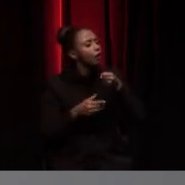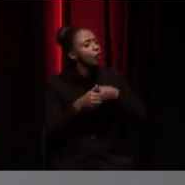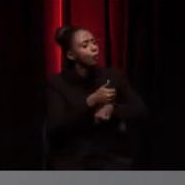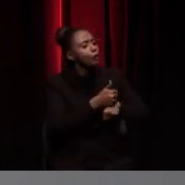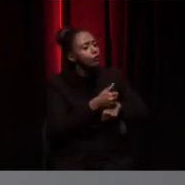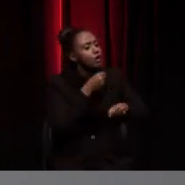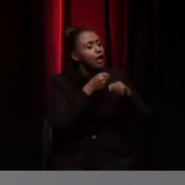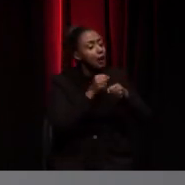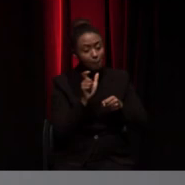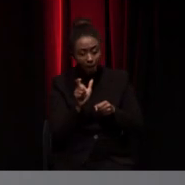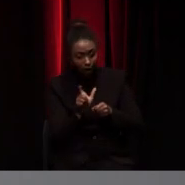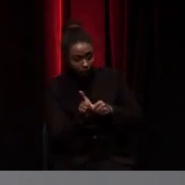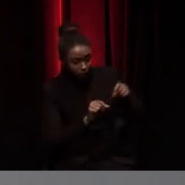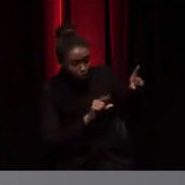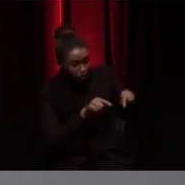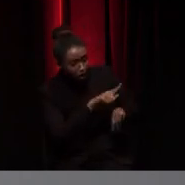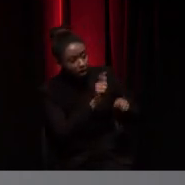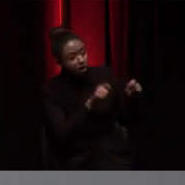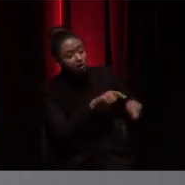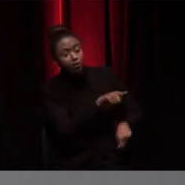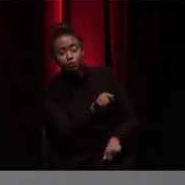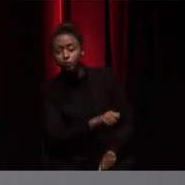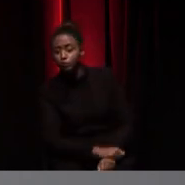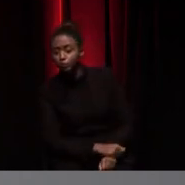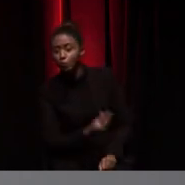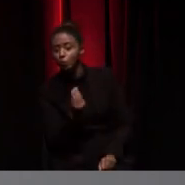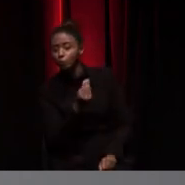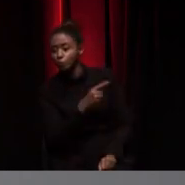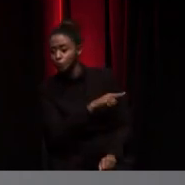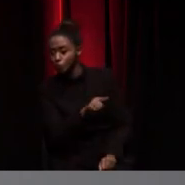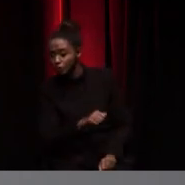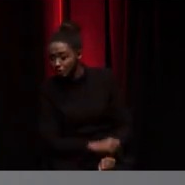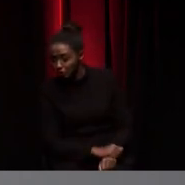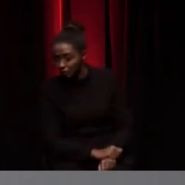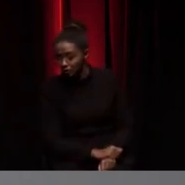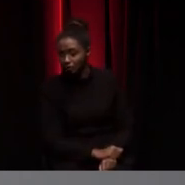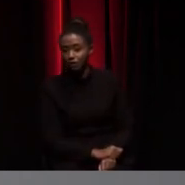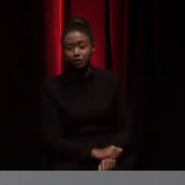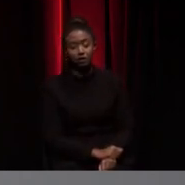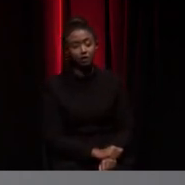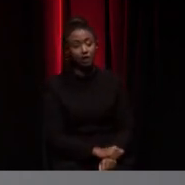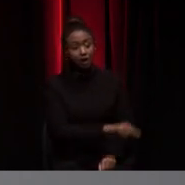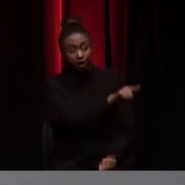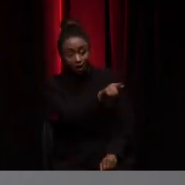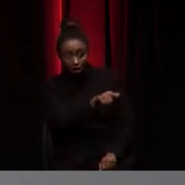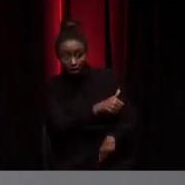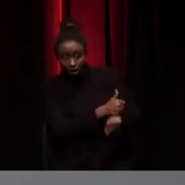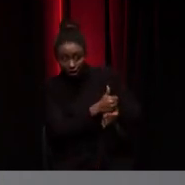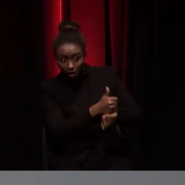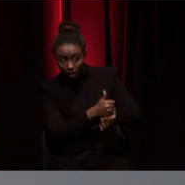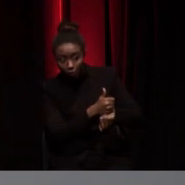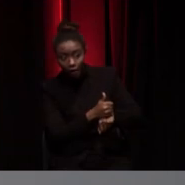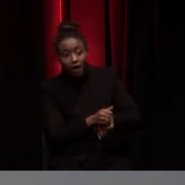and not the other, or why journalists choose a given narrative.